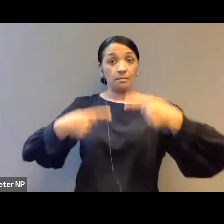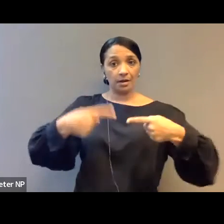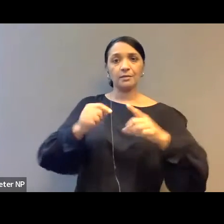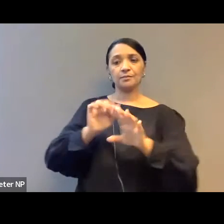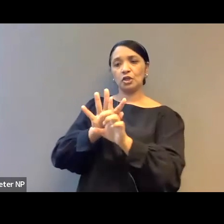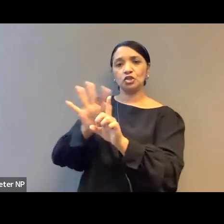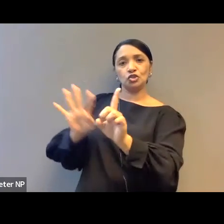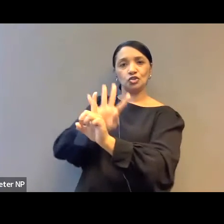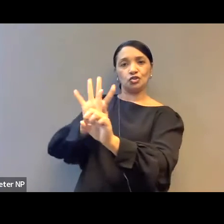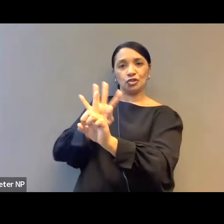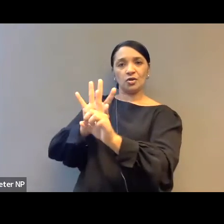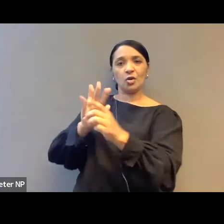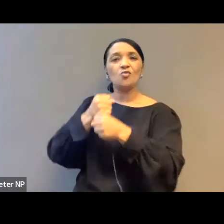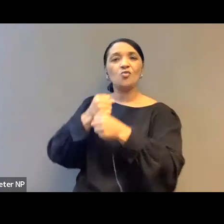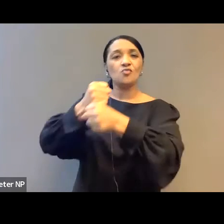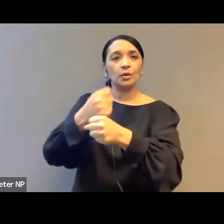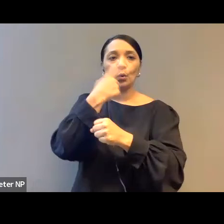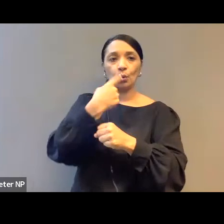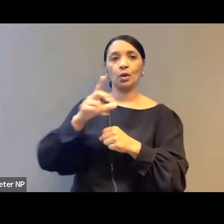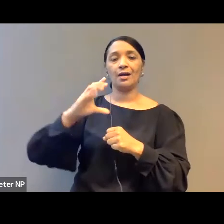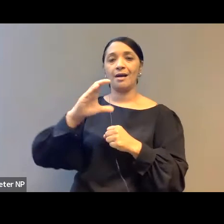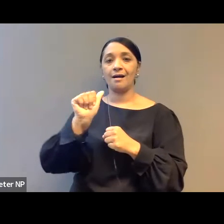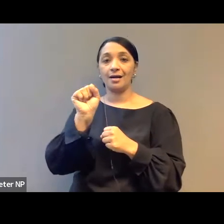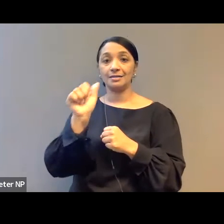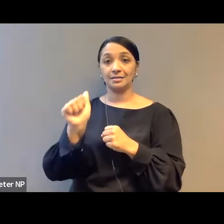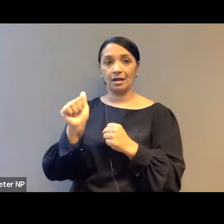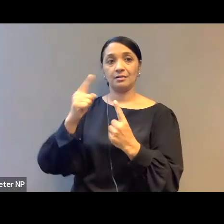are David Casa, from the European People's Party, from Malta,